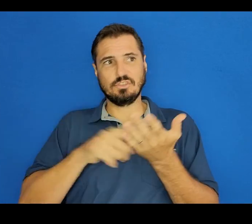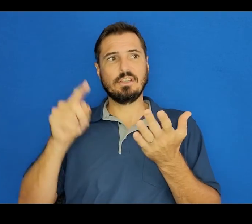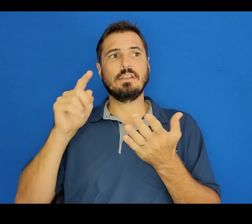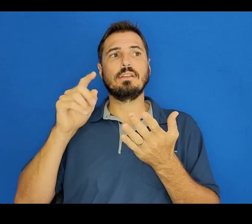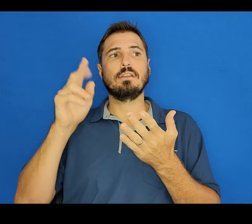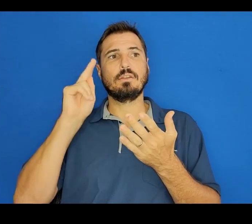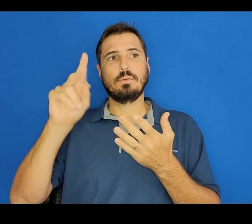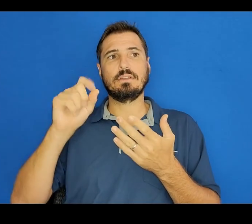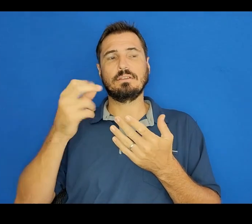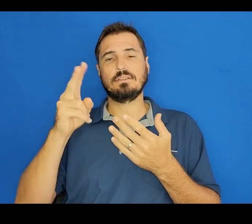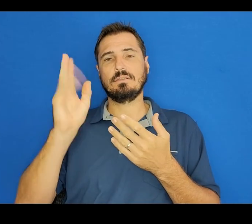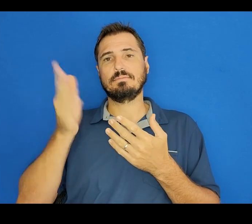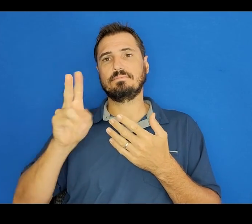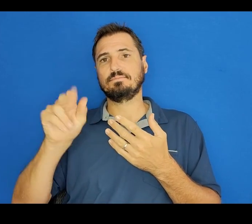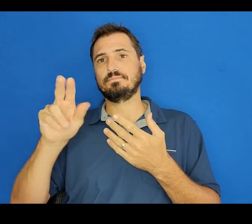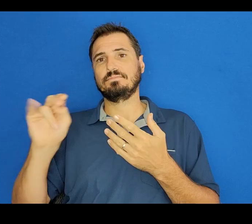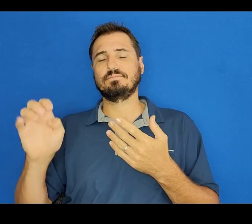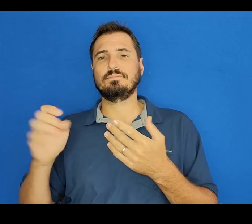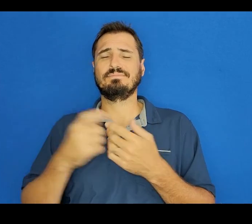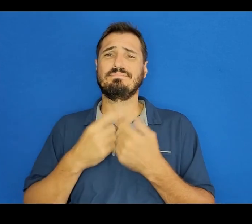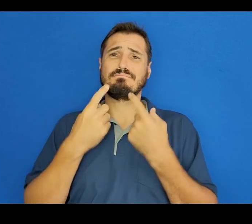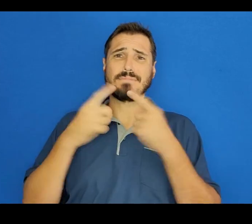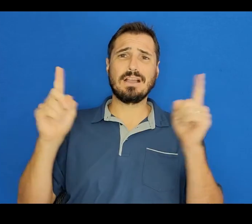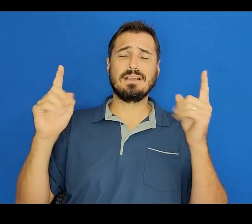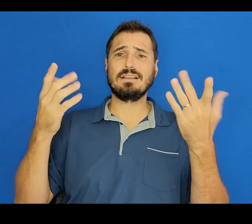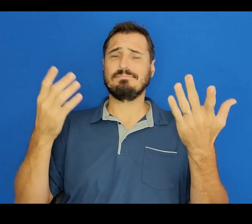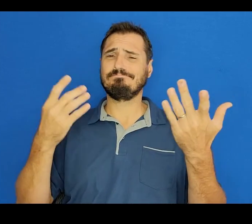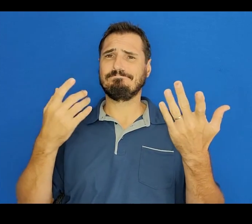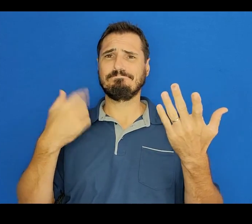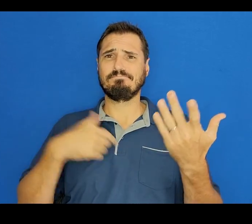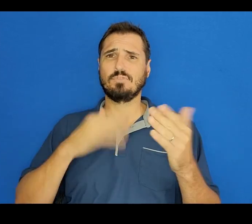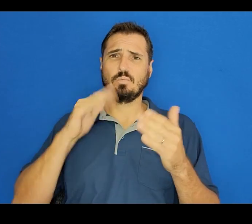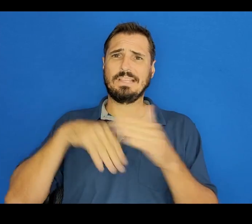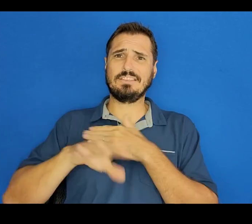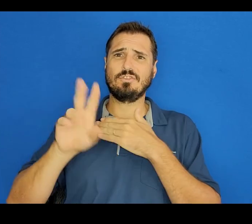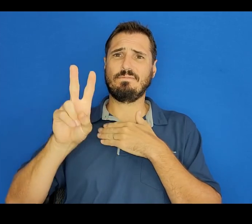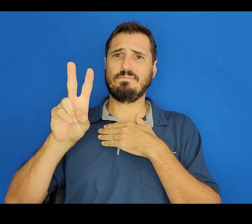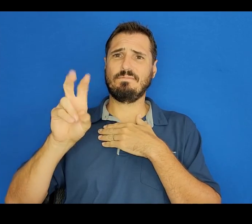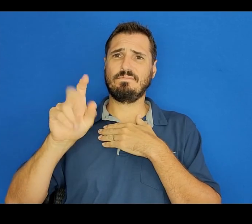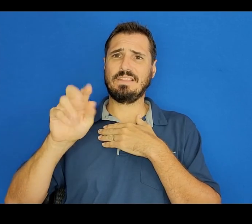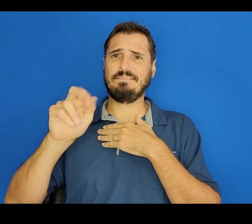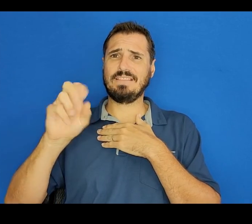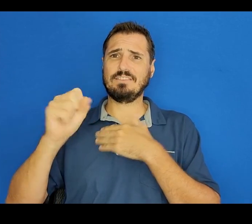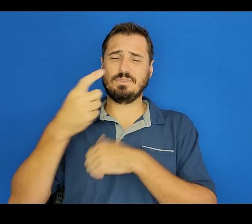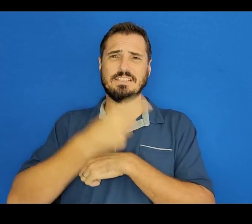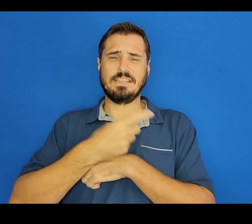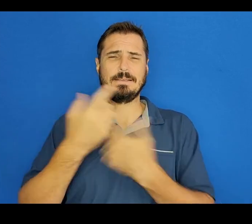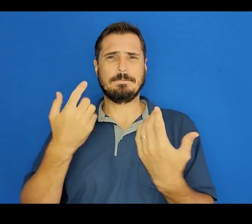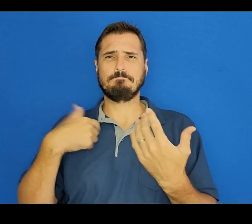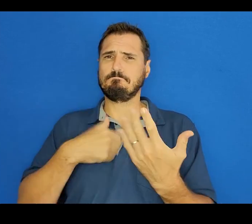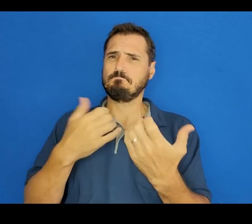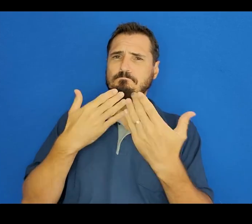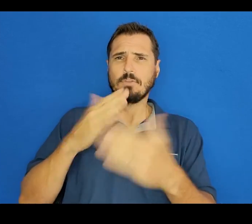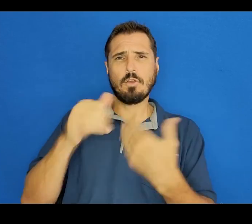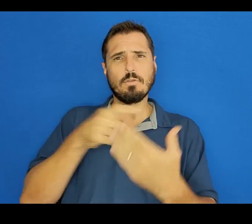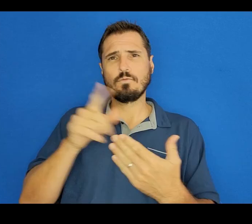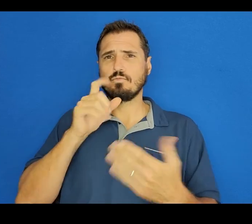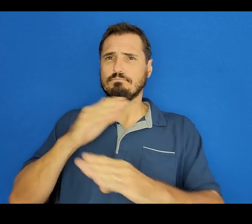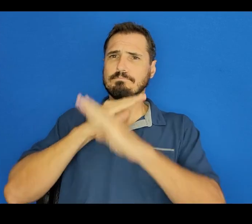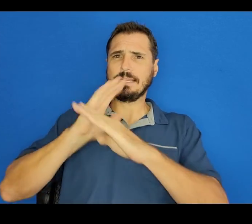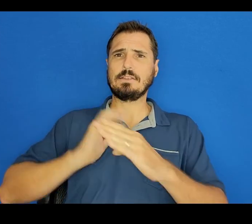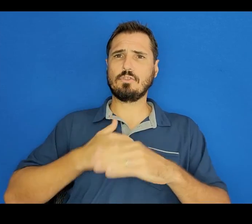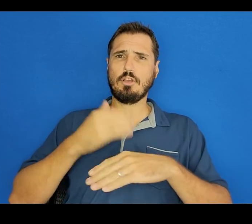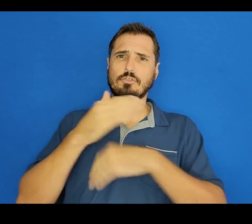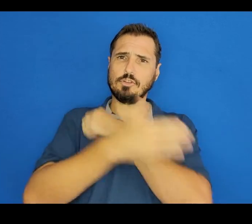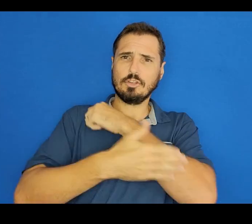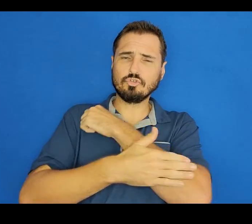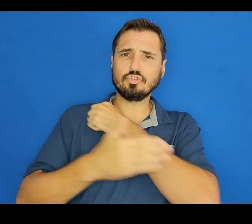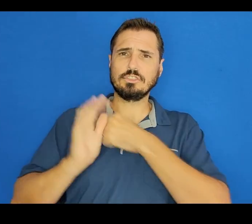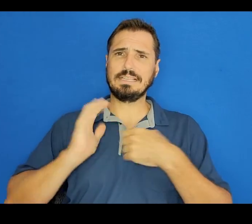Finally, as we head into Veterans’ Day, we want to take this opportunity to thank all of you who defend our nation and our state. We are grateful for your service